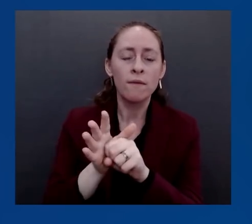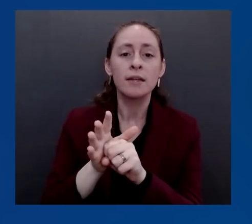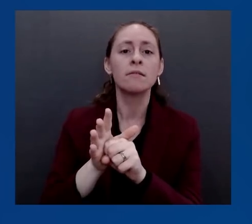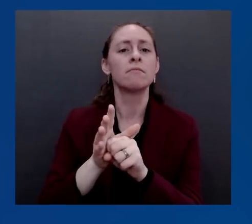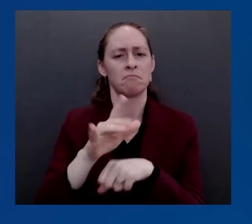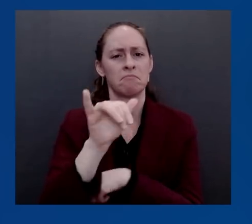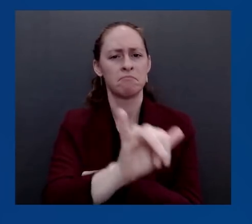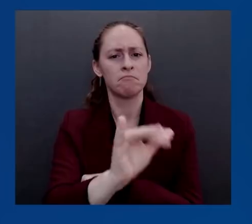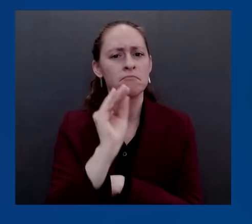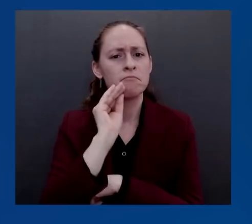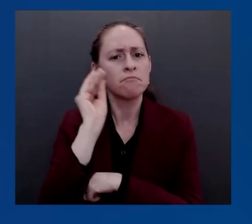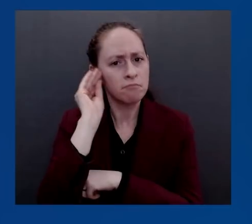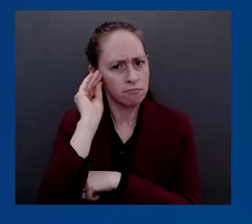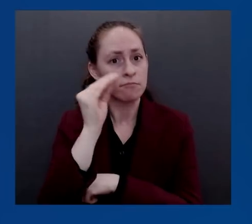we live over the last two years.